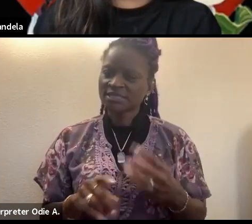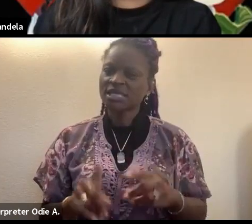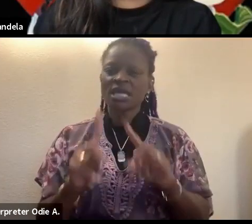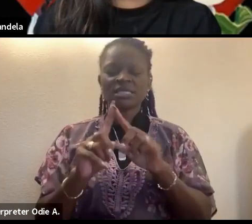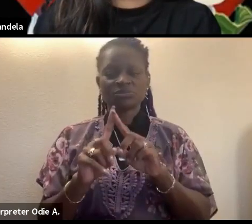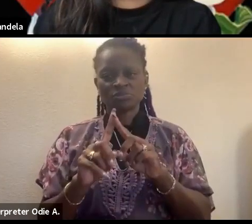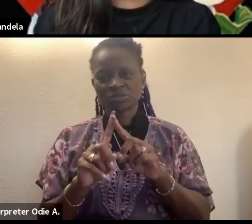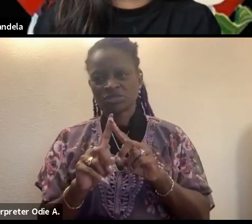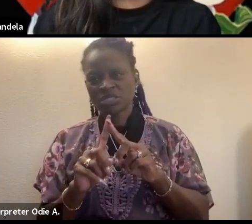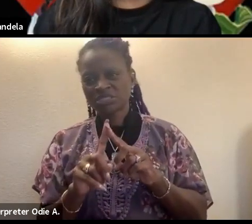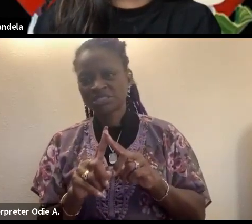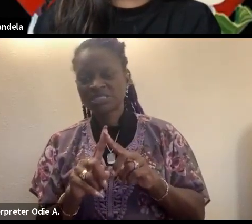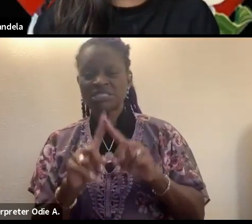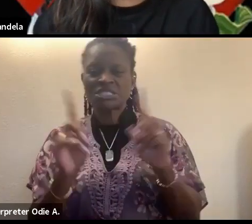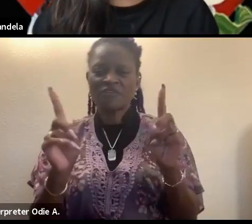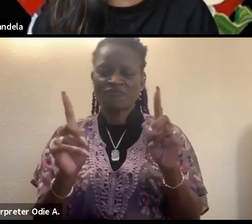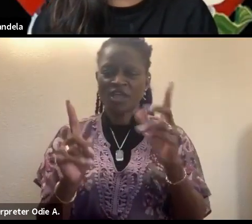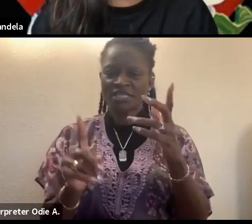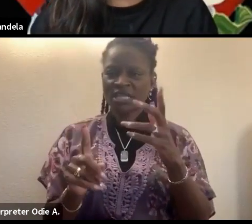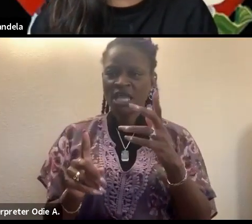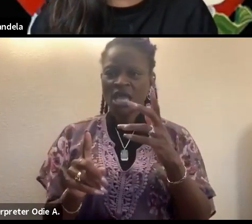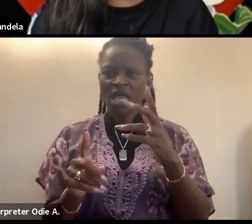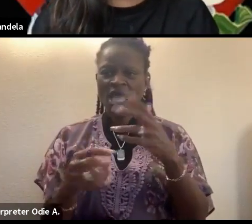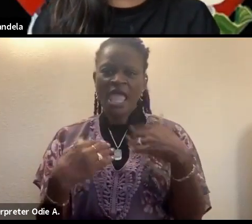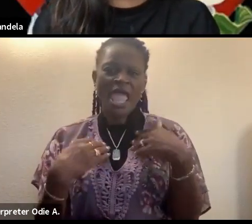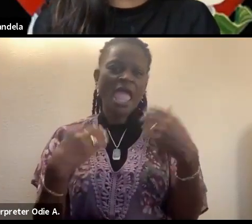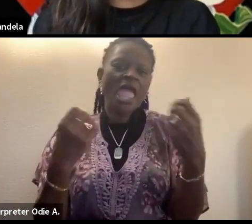promotes, which is health care providers or health care